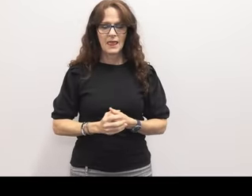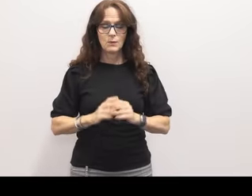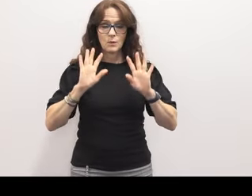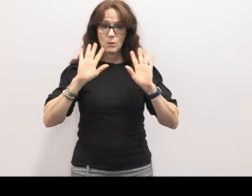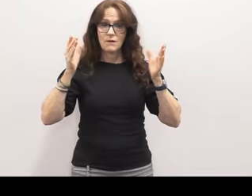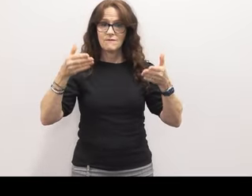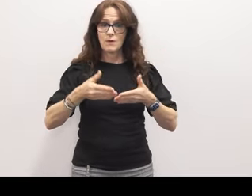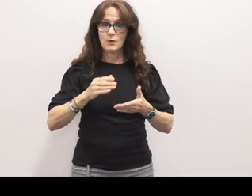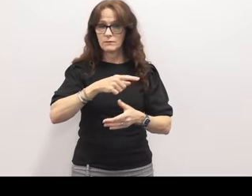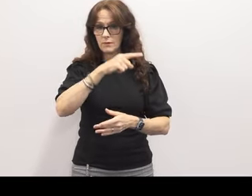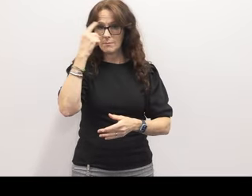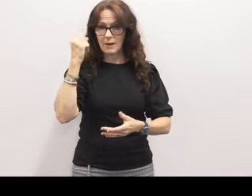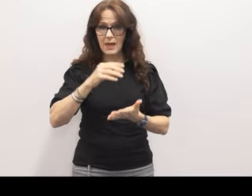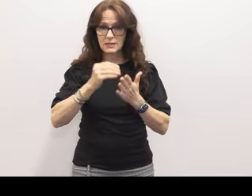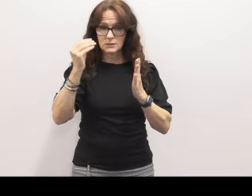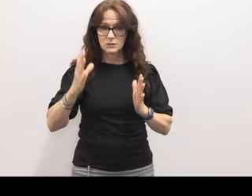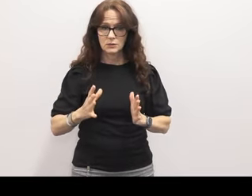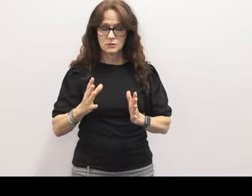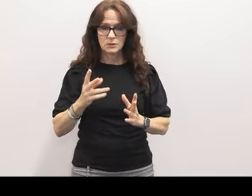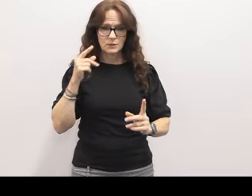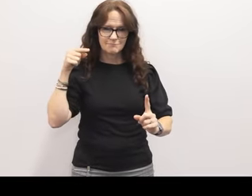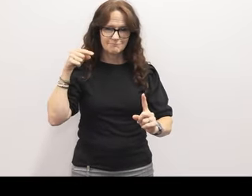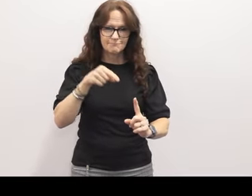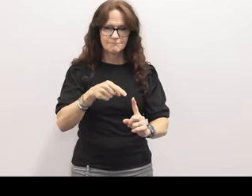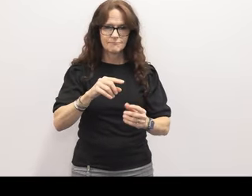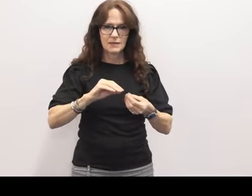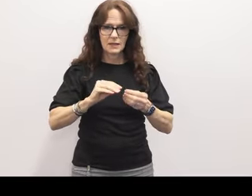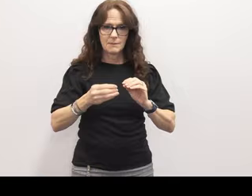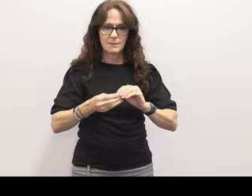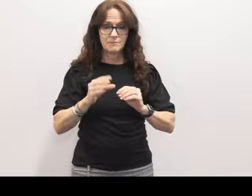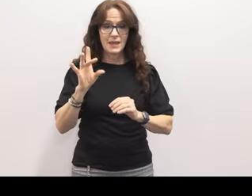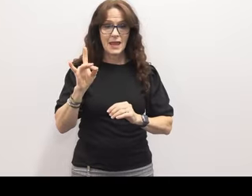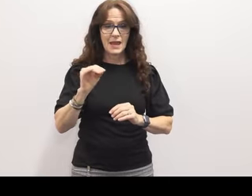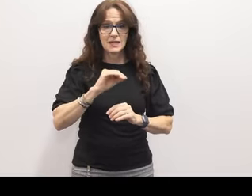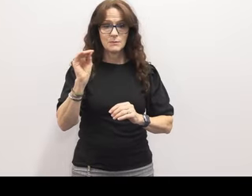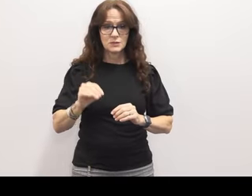and we look specifically at that data, 80% of our Black students graduated